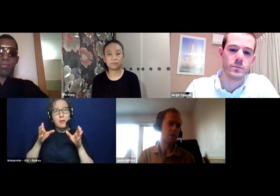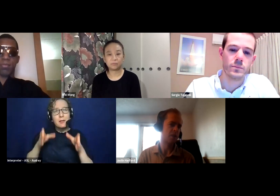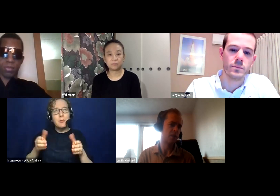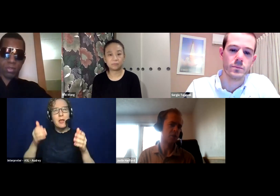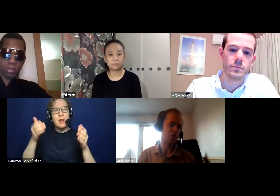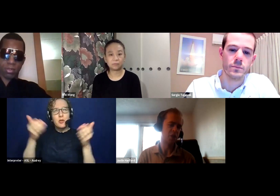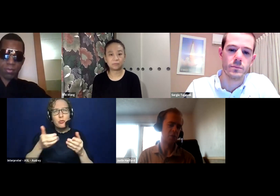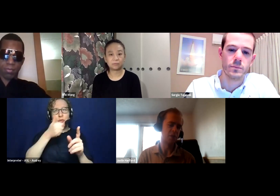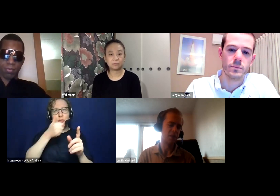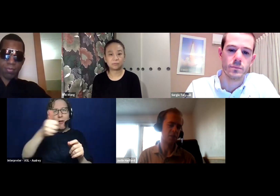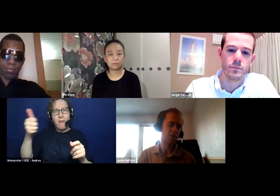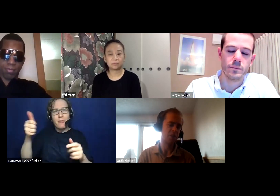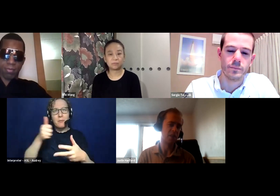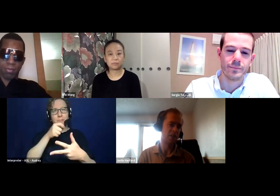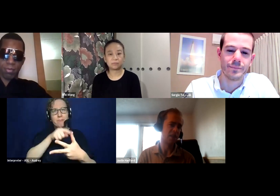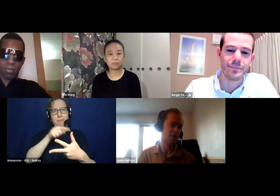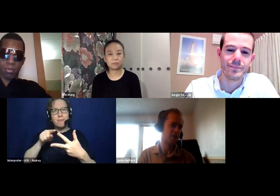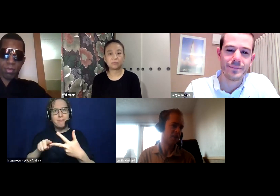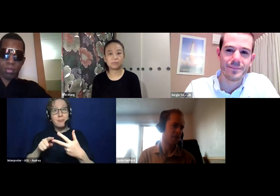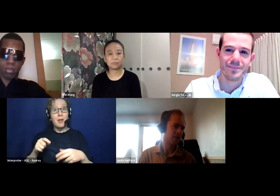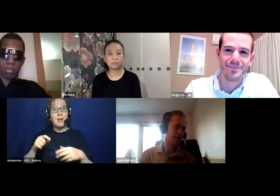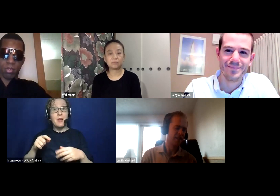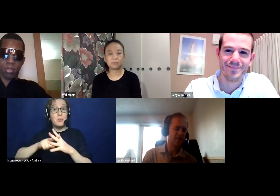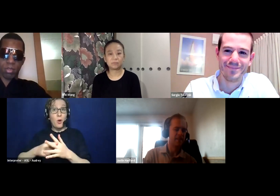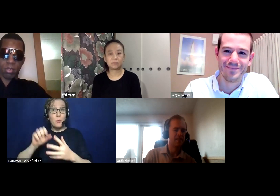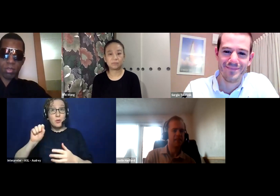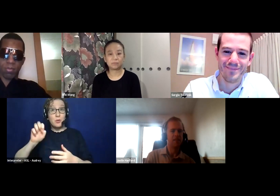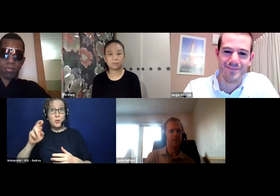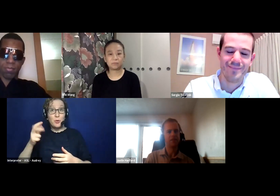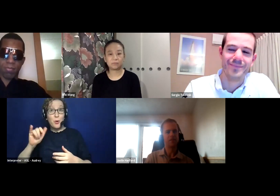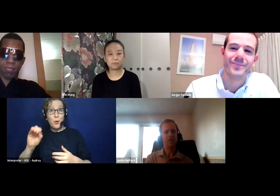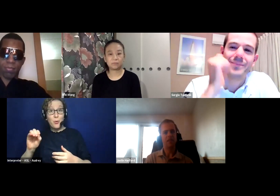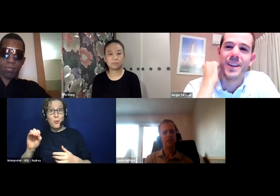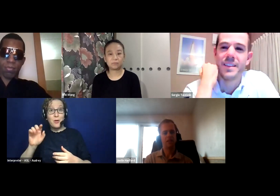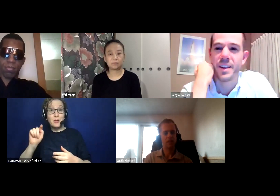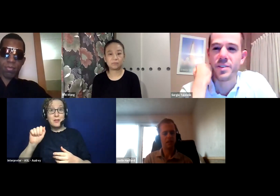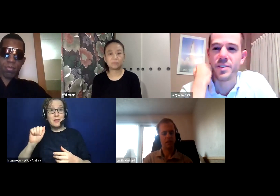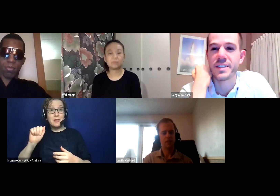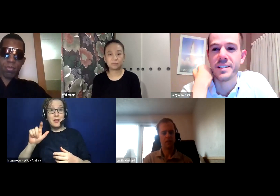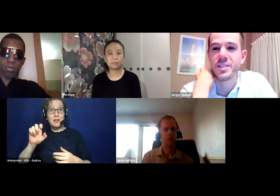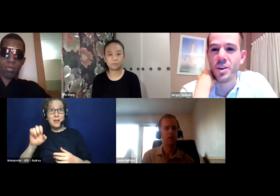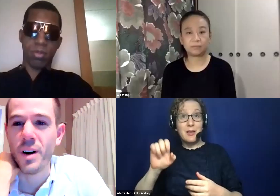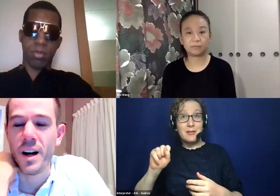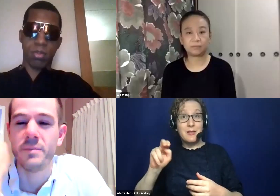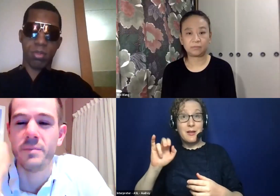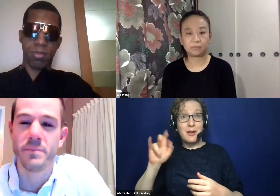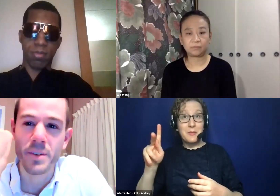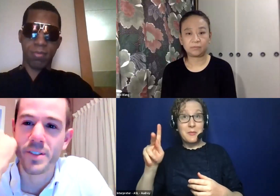with Sergio Taleisnik. >> SERGIO TALEISNIK: Thank you Justin!